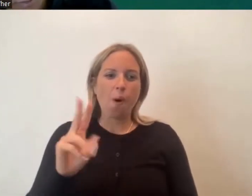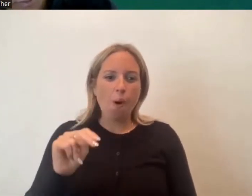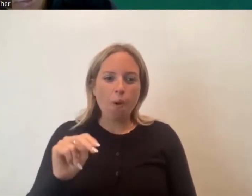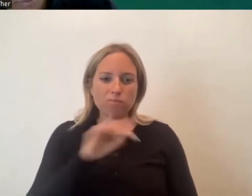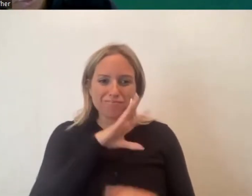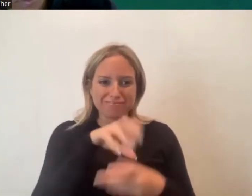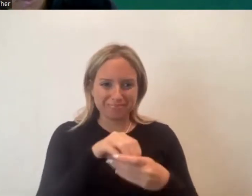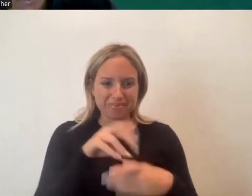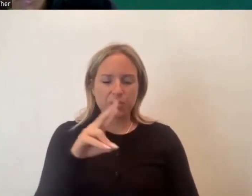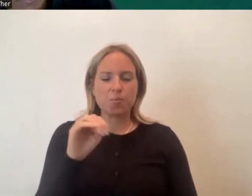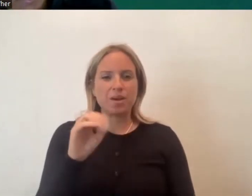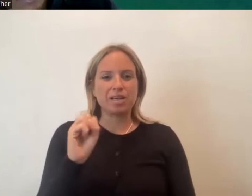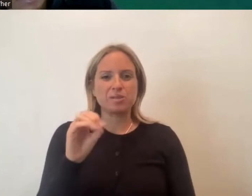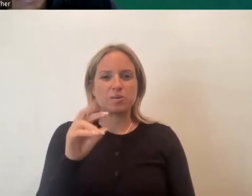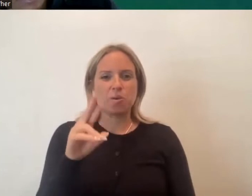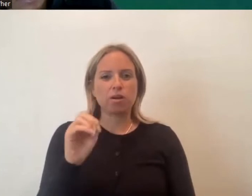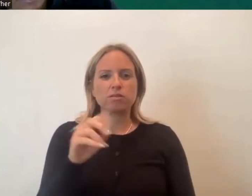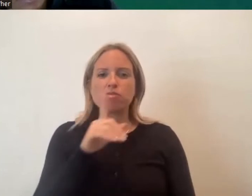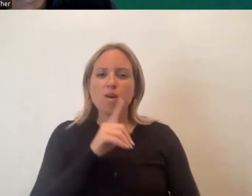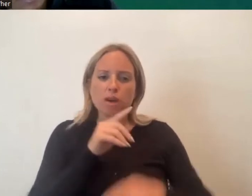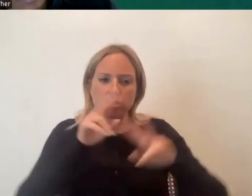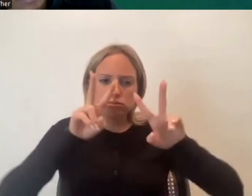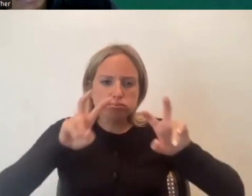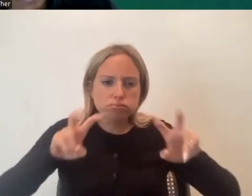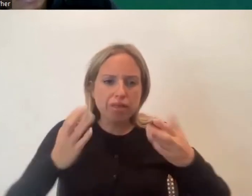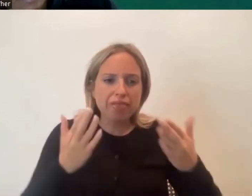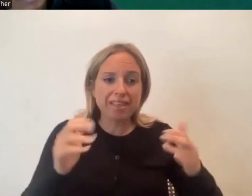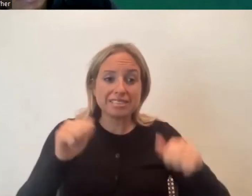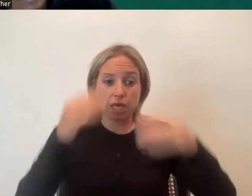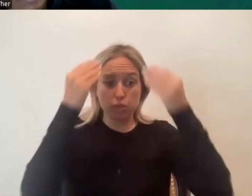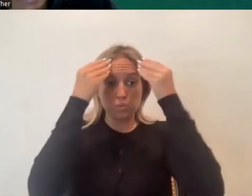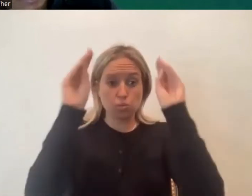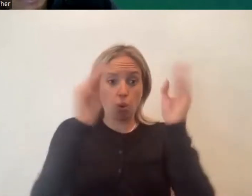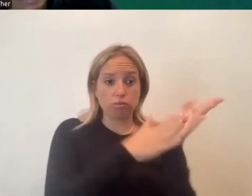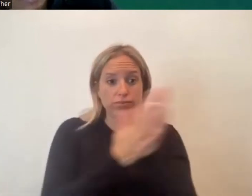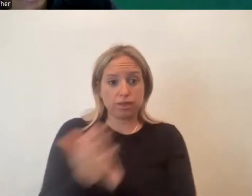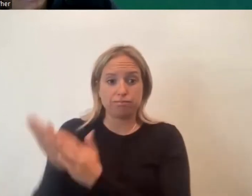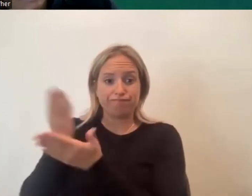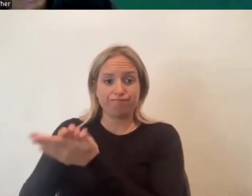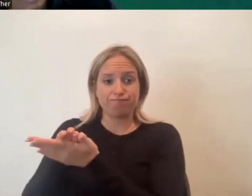They're really looking at things that can be sold and turned into cash to pay your bills.